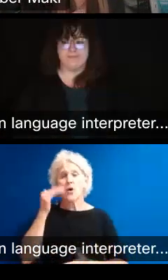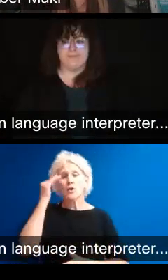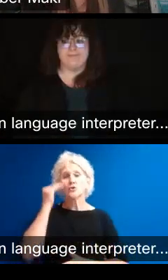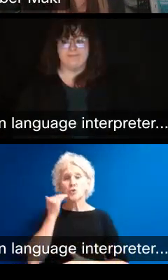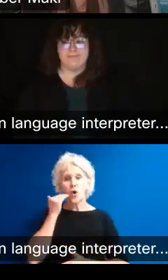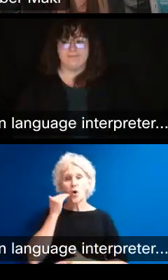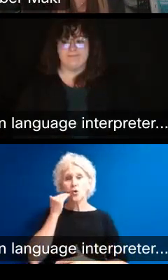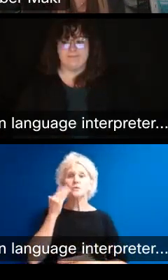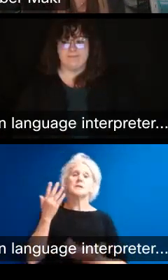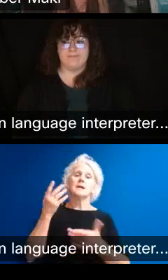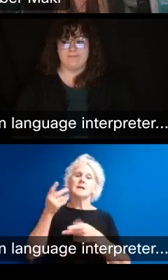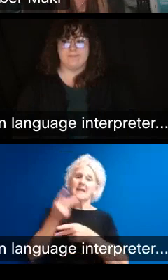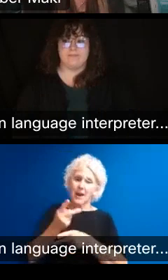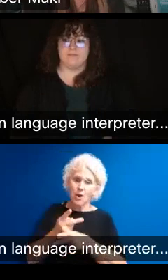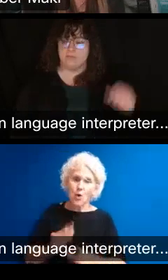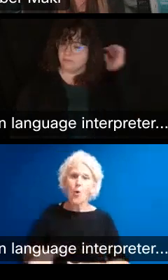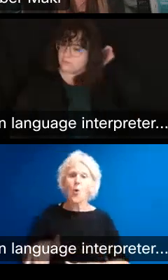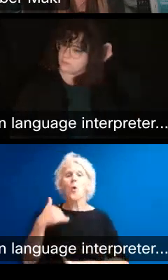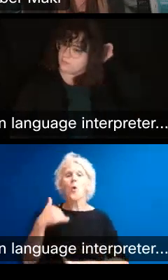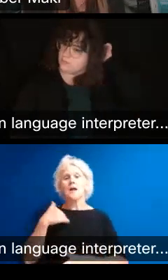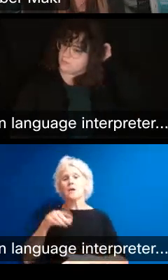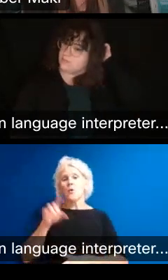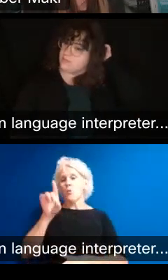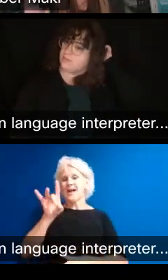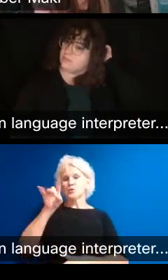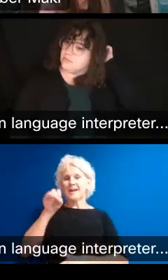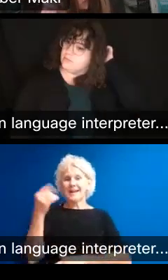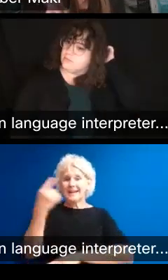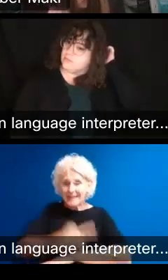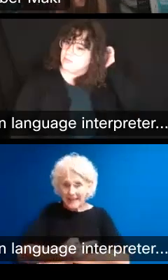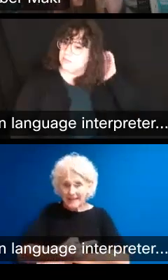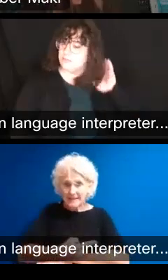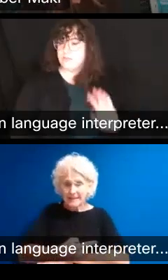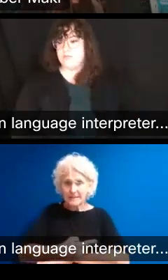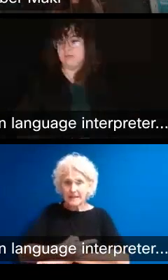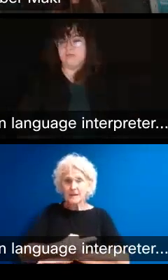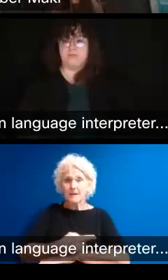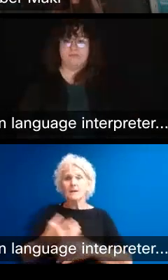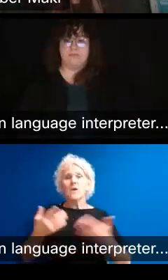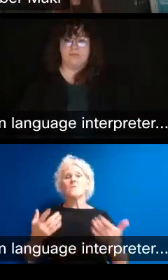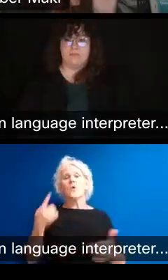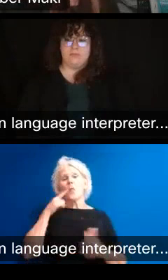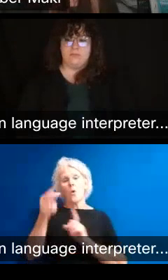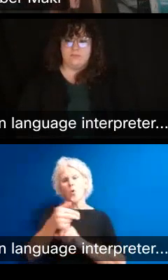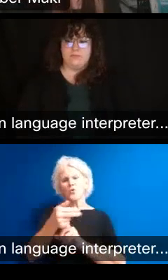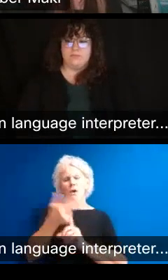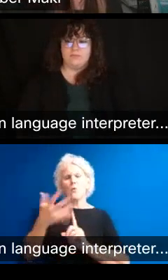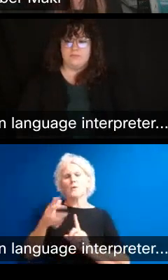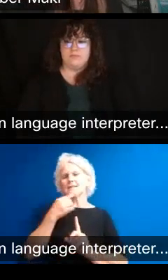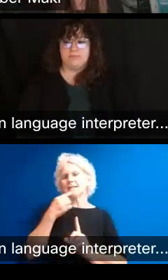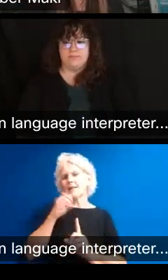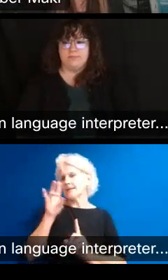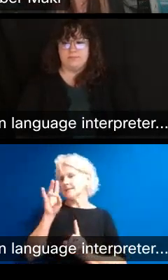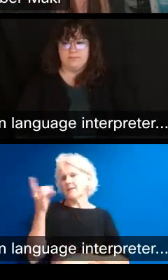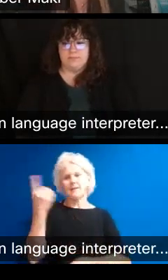care or a CRS it's 180 days, and then for the hotels I've already mentioned it's seven days.